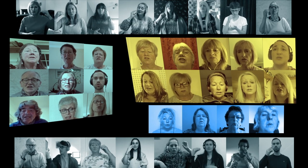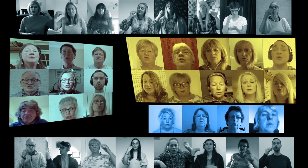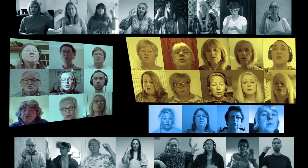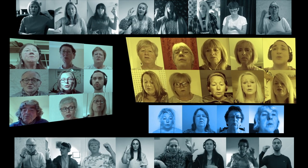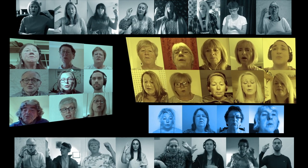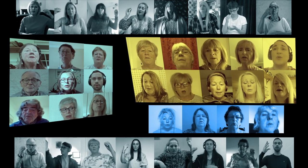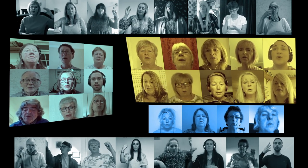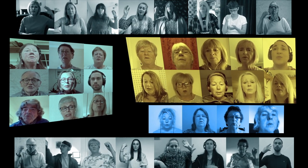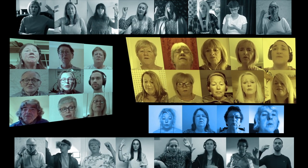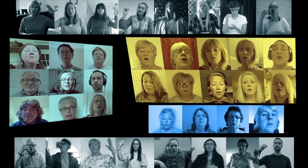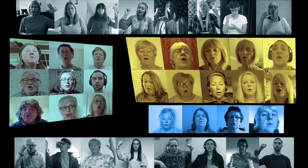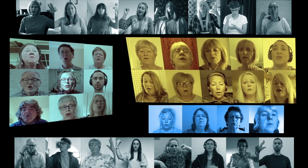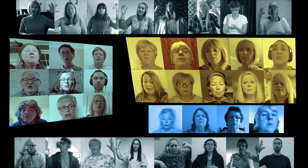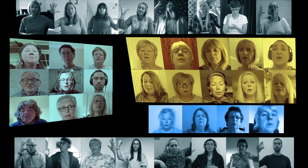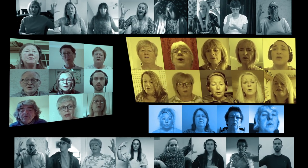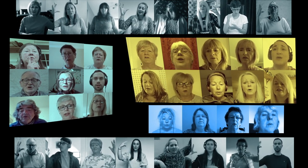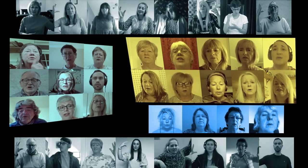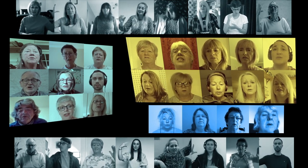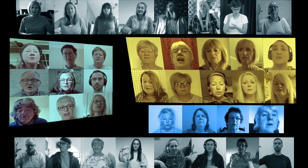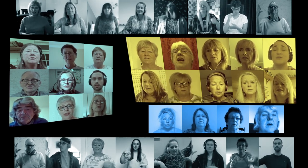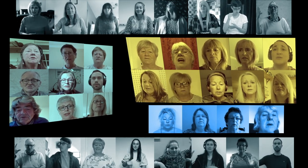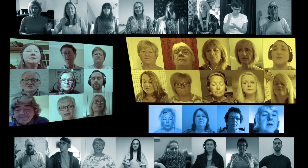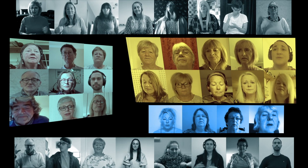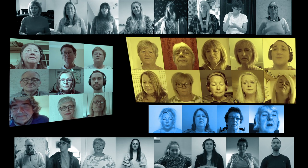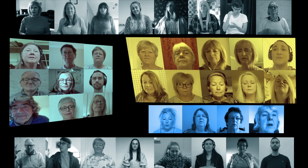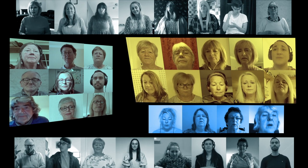Tend to the bubble before the burst